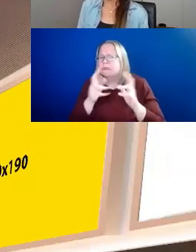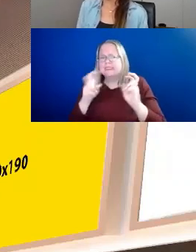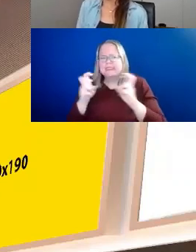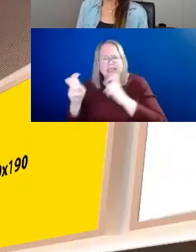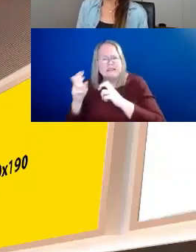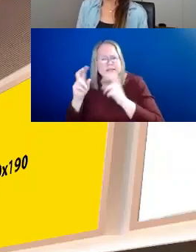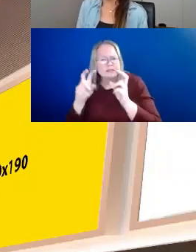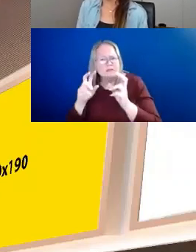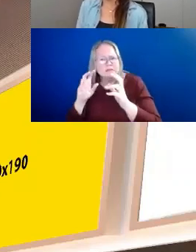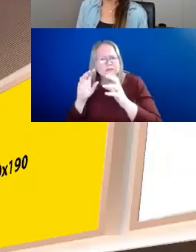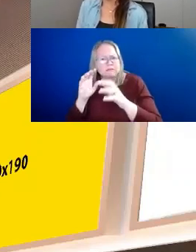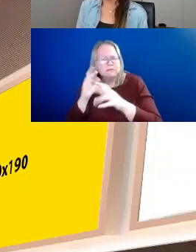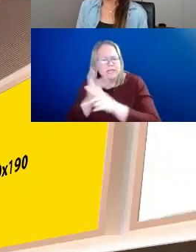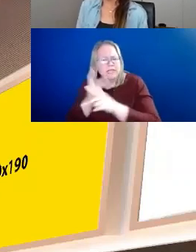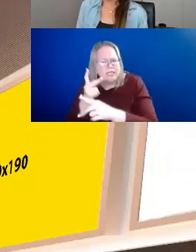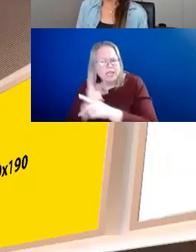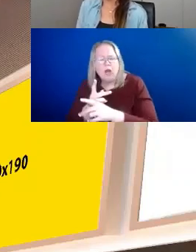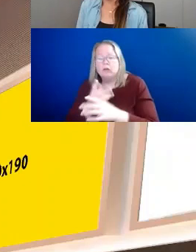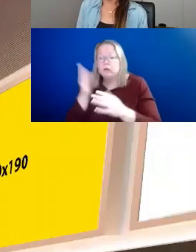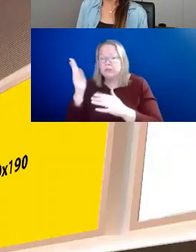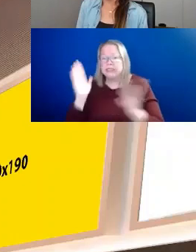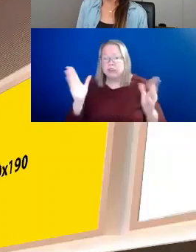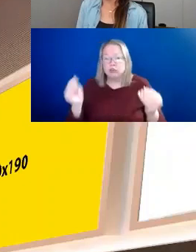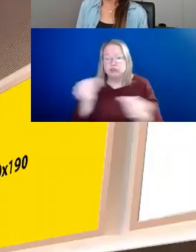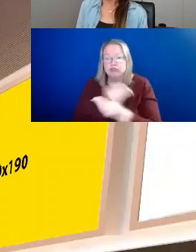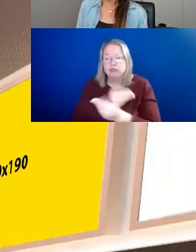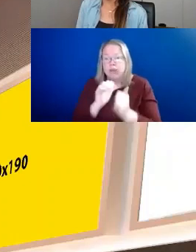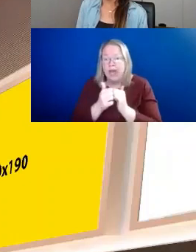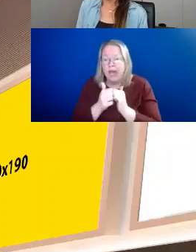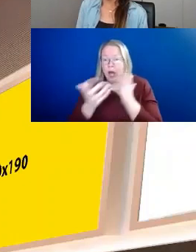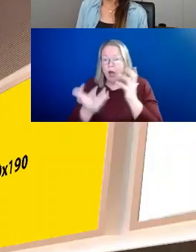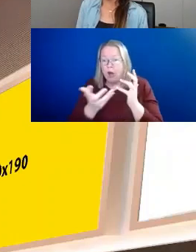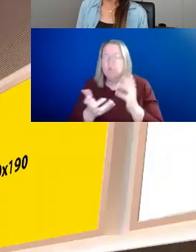going to hand off presenters, etc. 12:51:13 It's something that you as